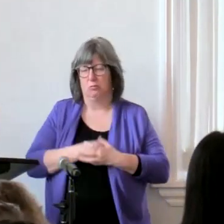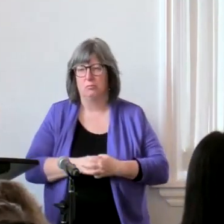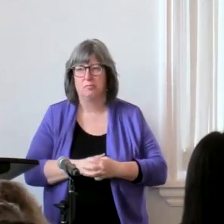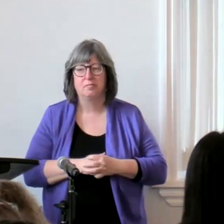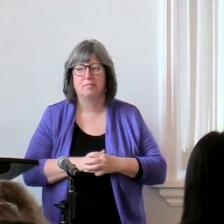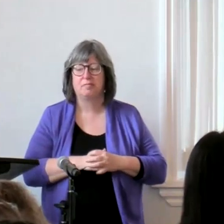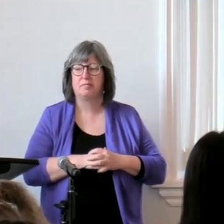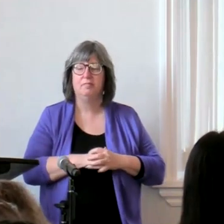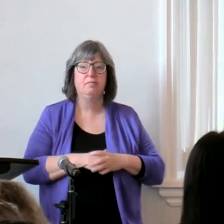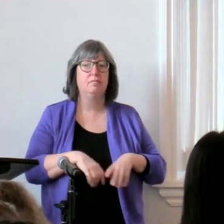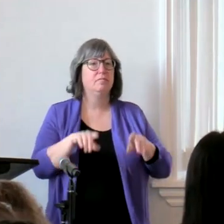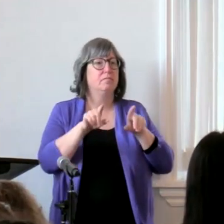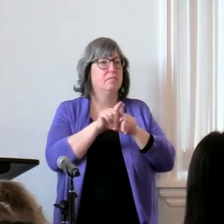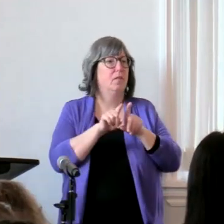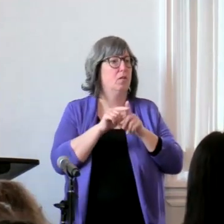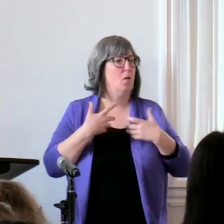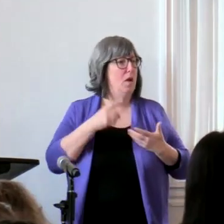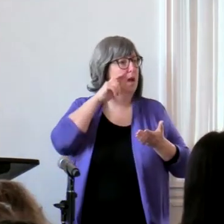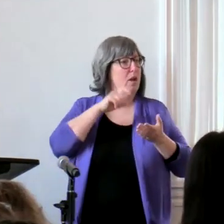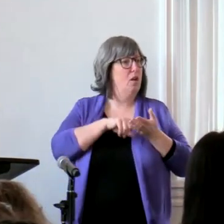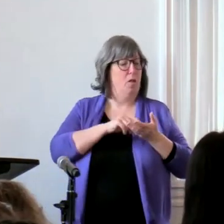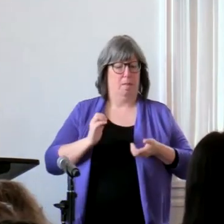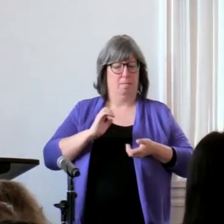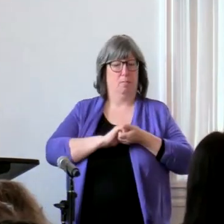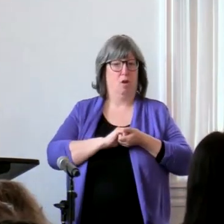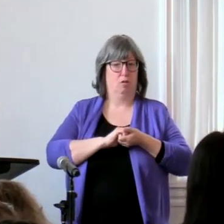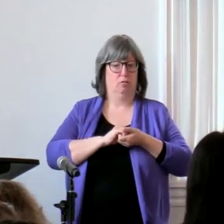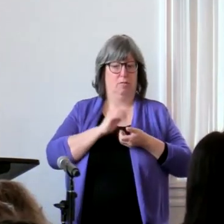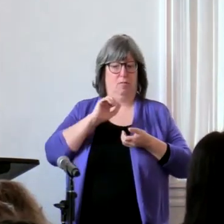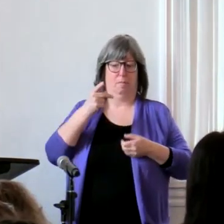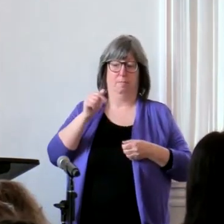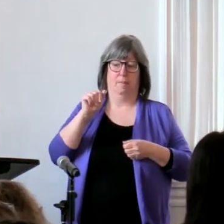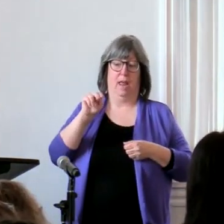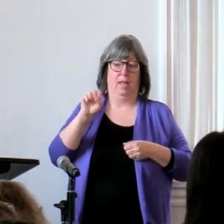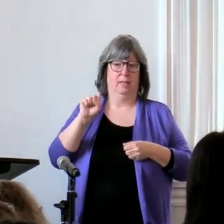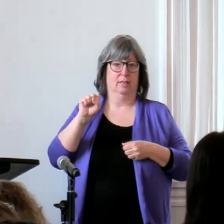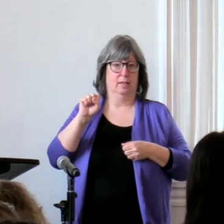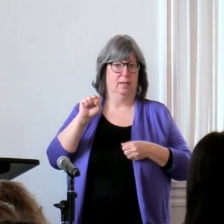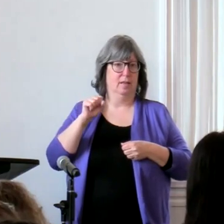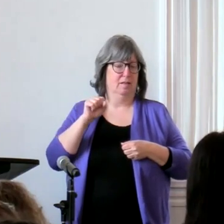I also want to acknowledge that the Partnership for Access Awareness, better known as PAANS,